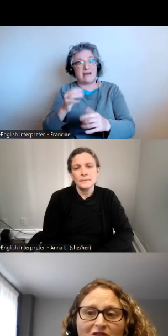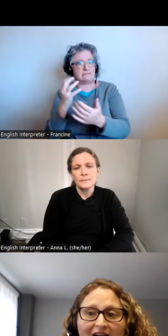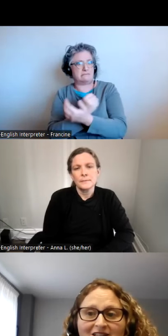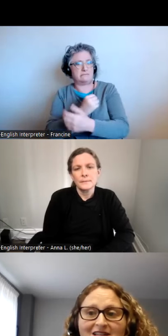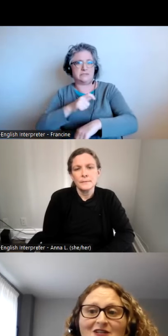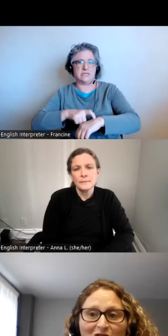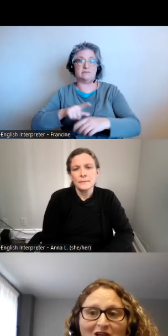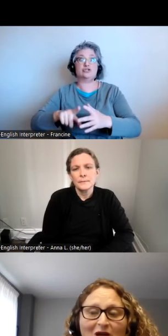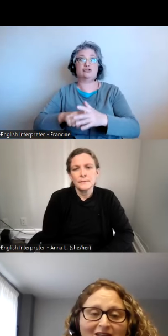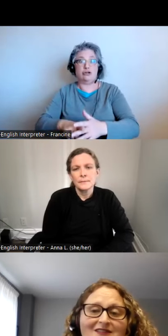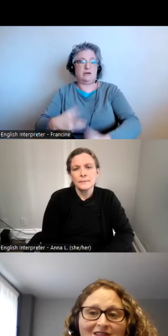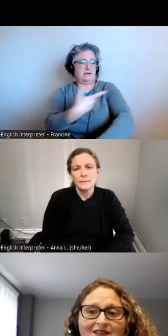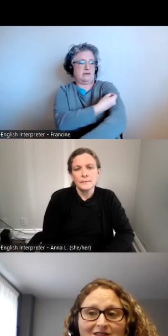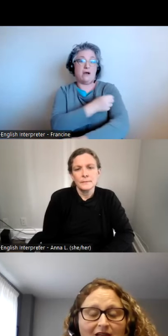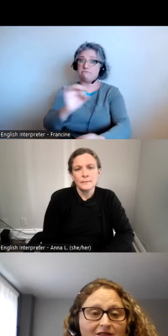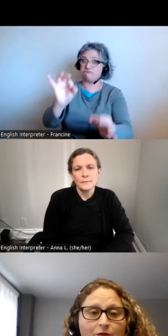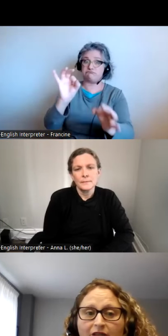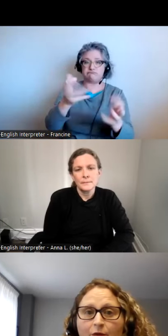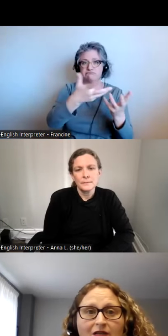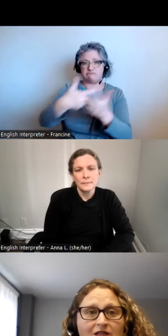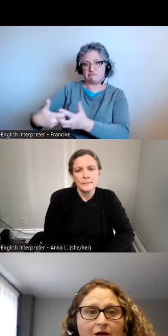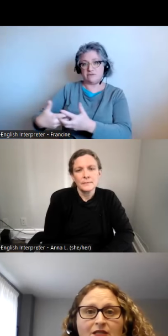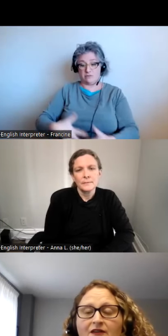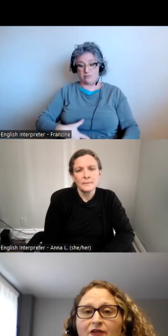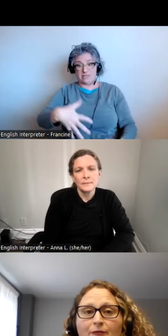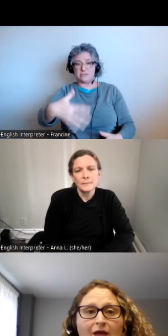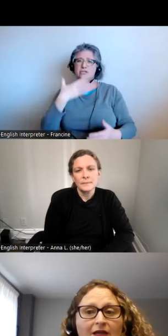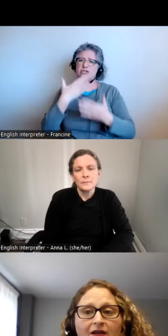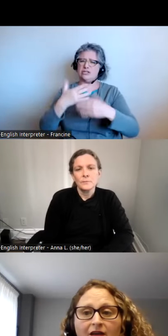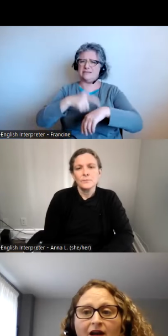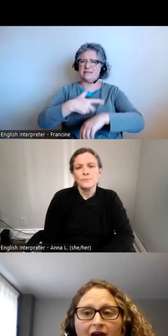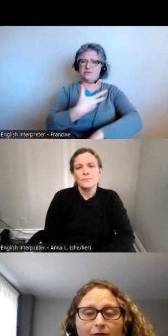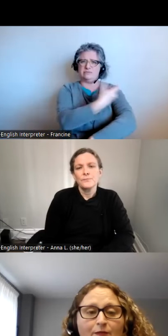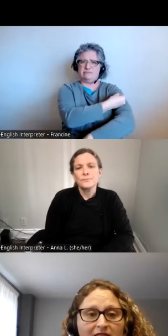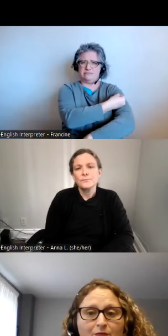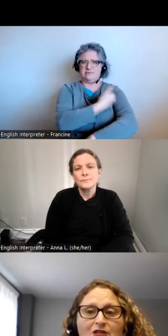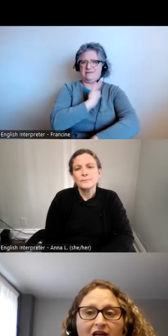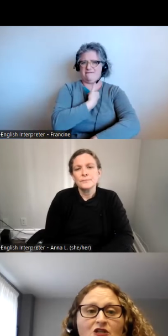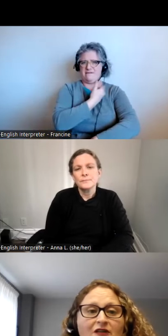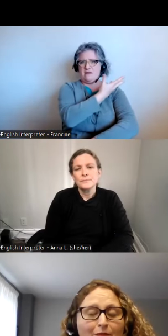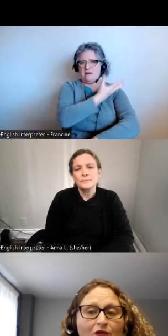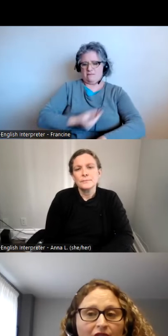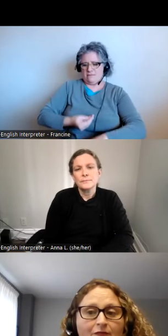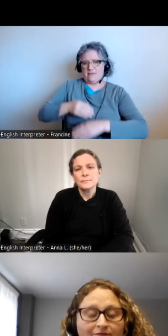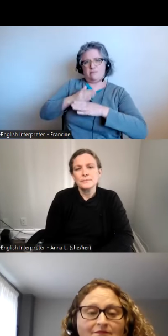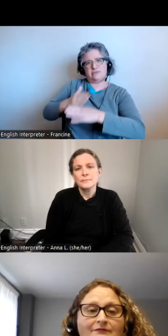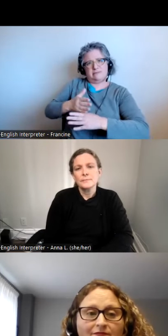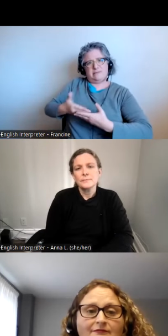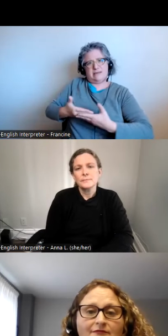vaccinate, which is great timing around that, so it's definitely, definitely encouraged to vaccinate during